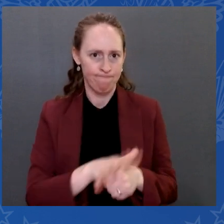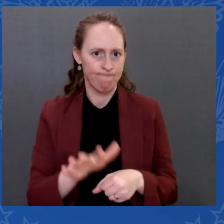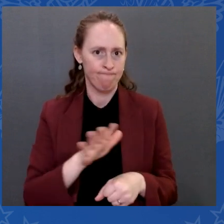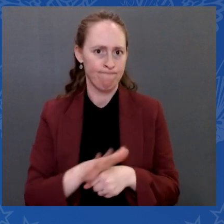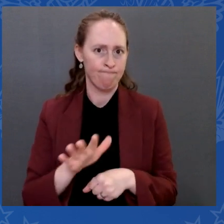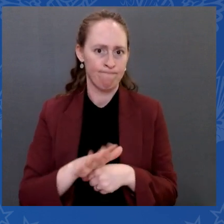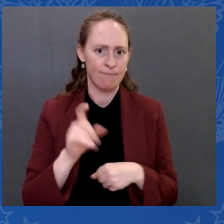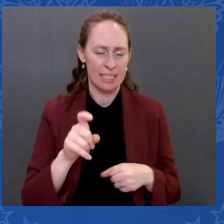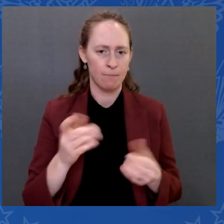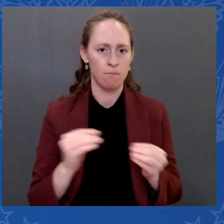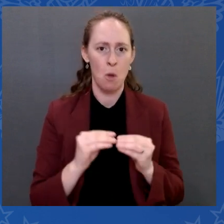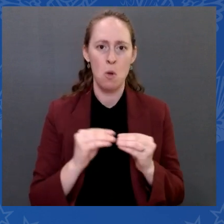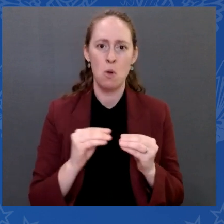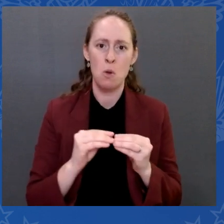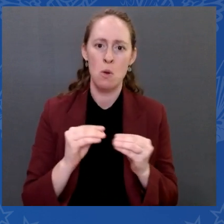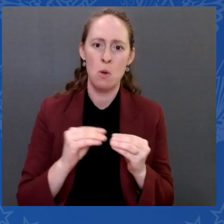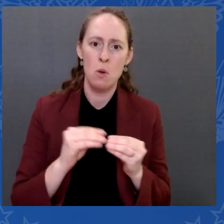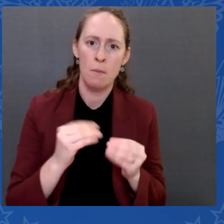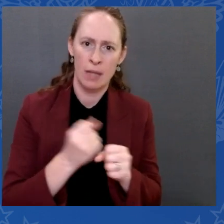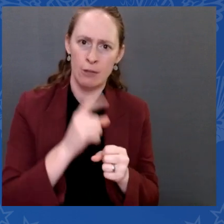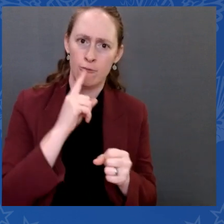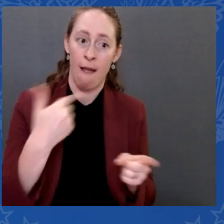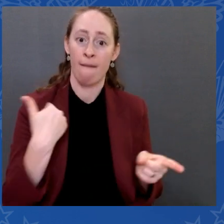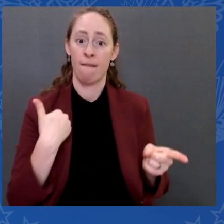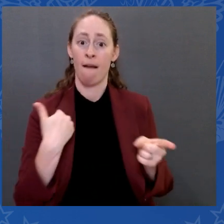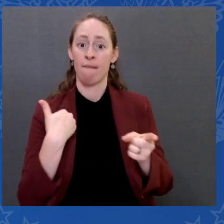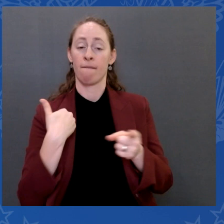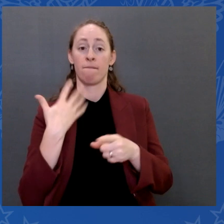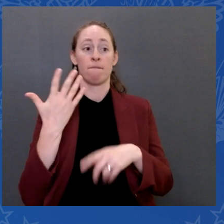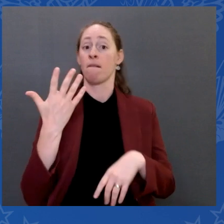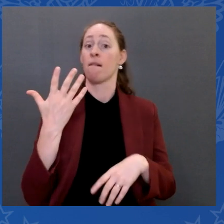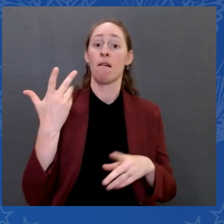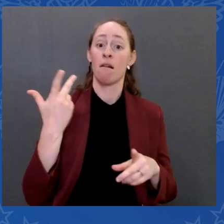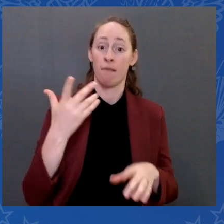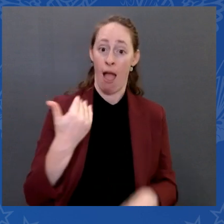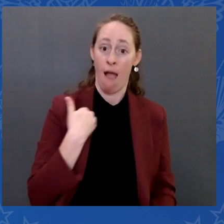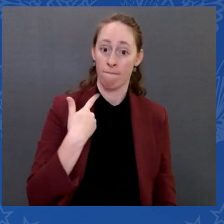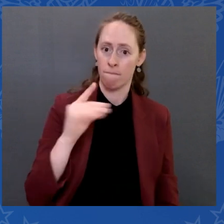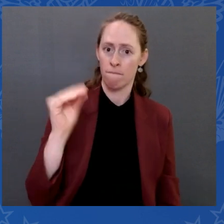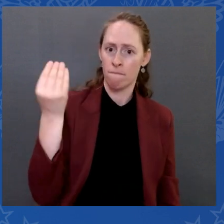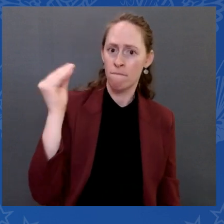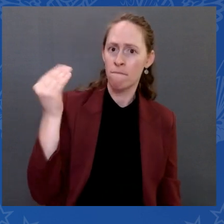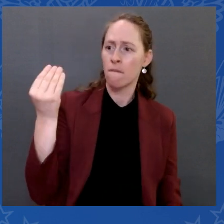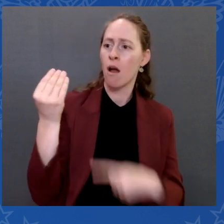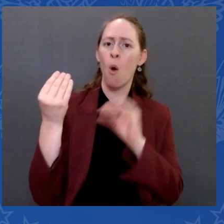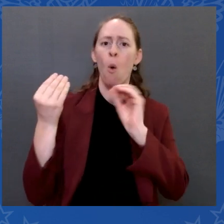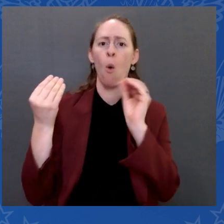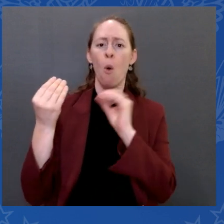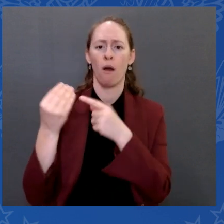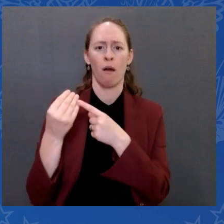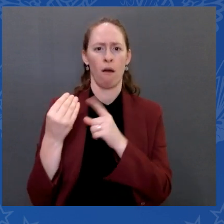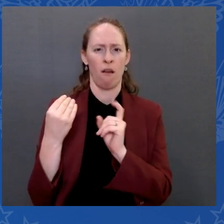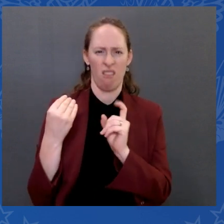when we receive it to put it into our aircraft, in missiles, satellite, et cetera. Right? The President: Brian had mentioned that, yeah.